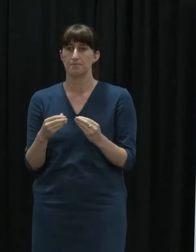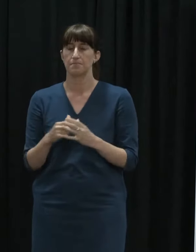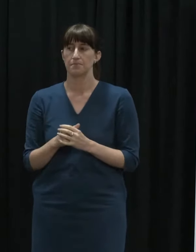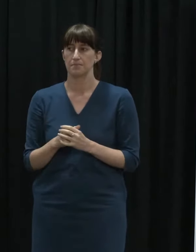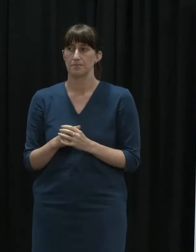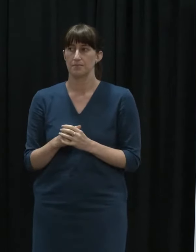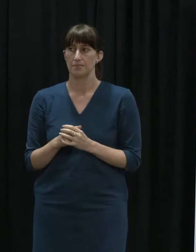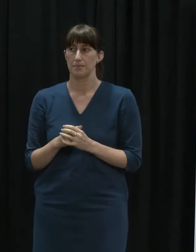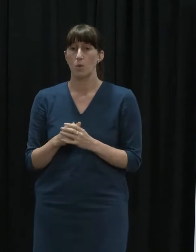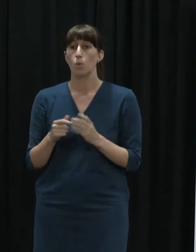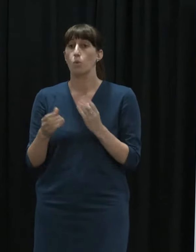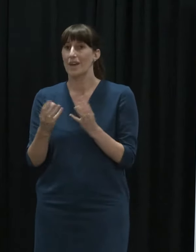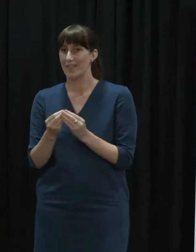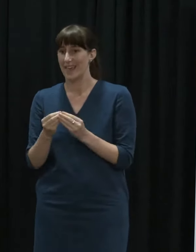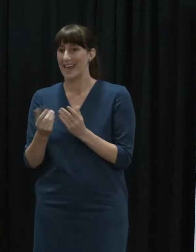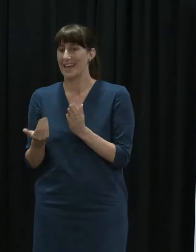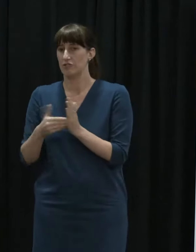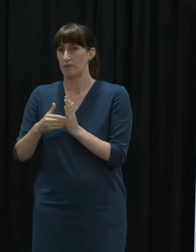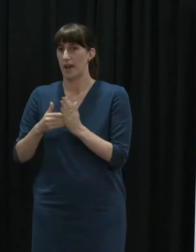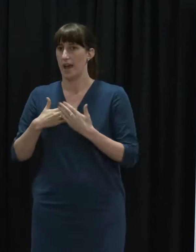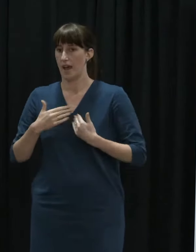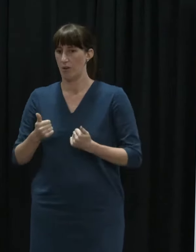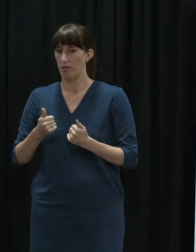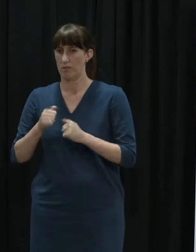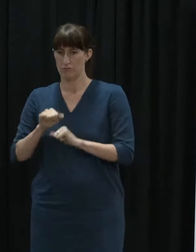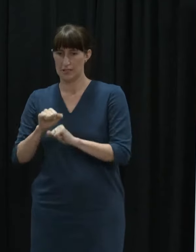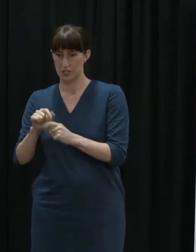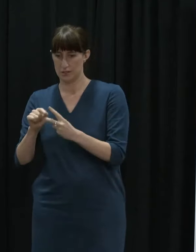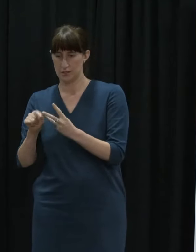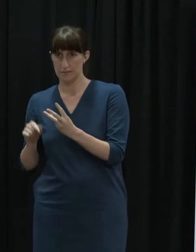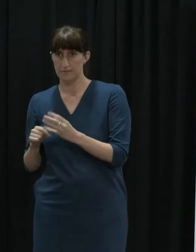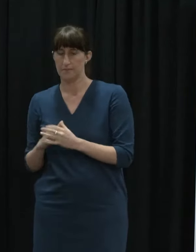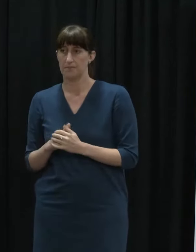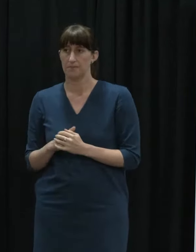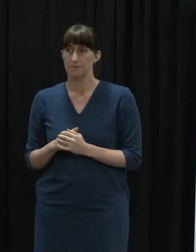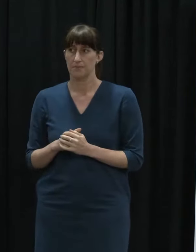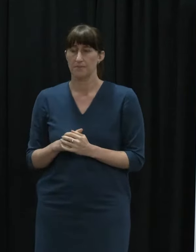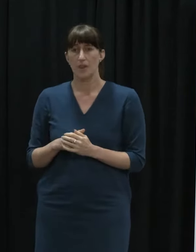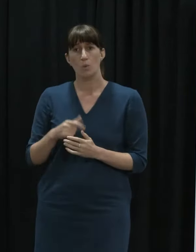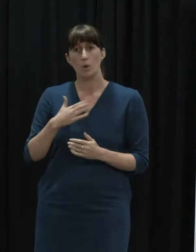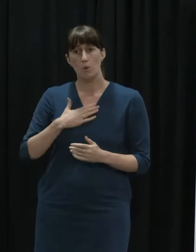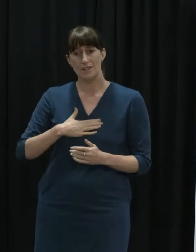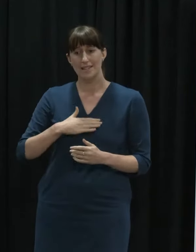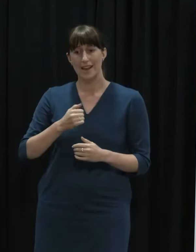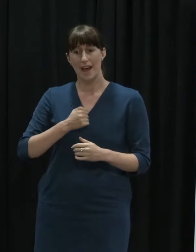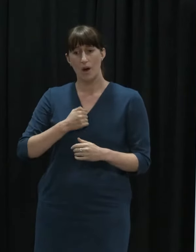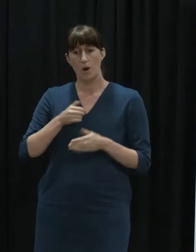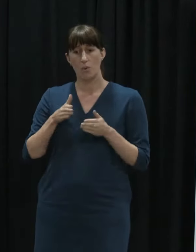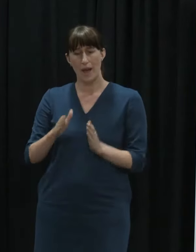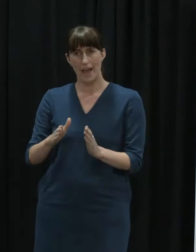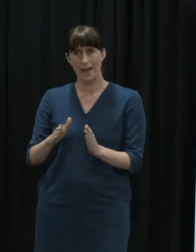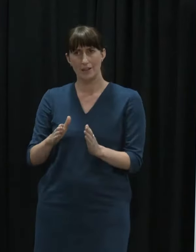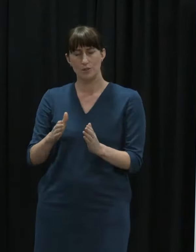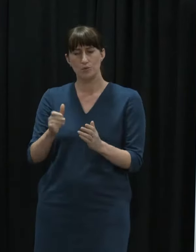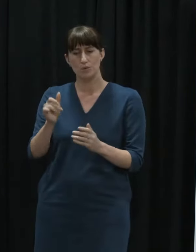carefully and safely, though, so it means you have lower numbers of people. They are required to have different public health measures.